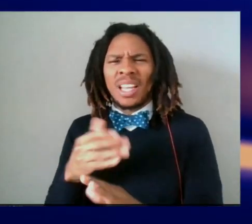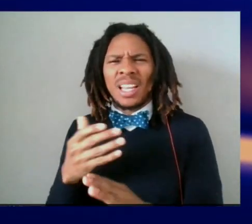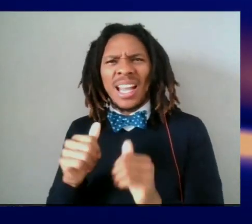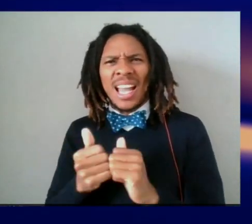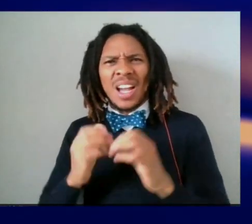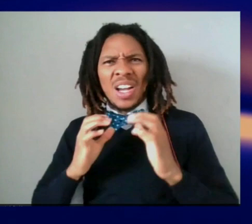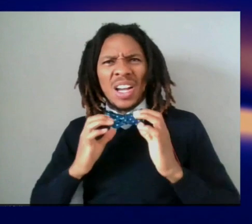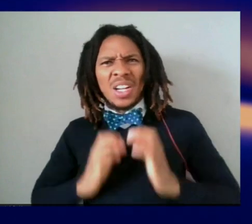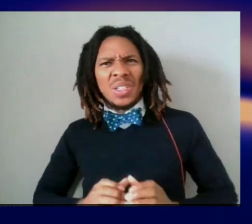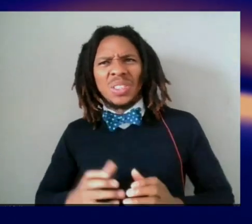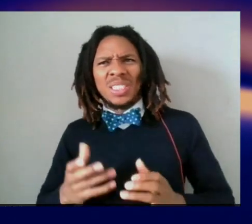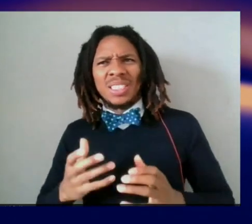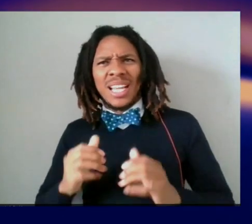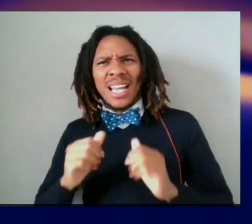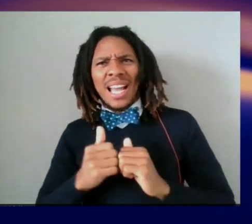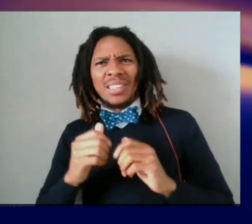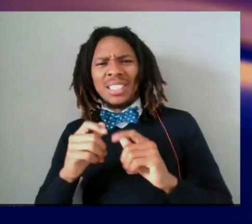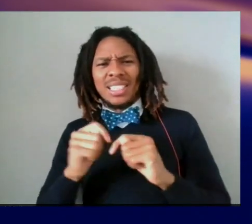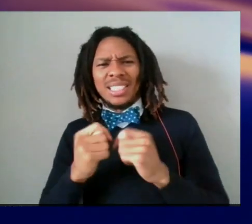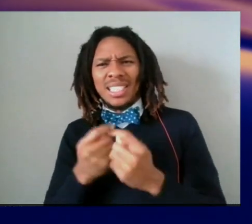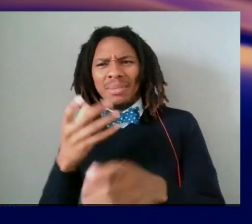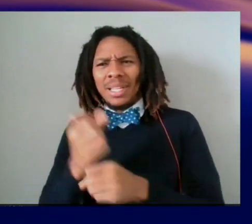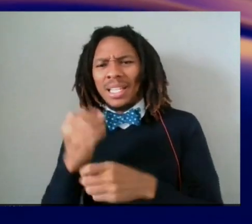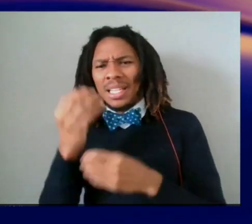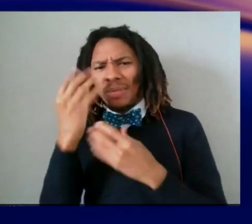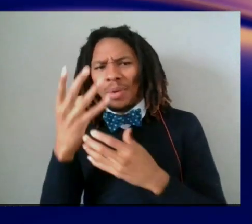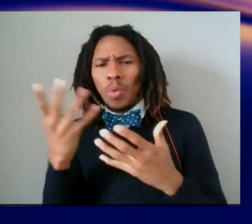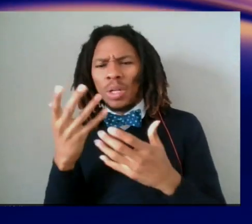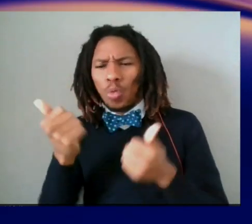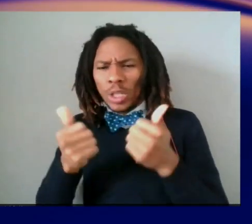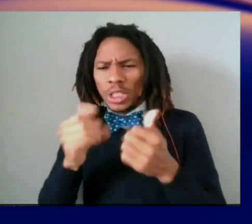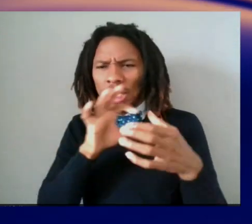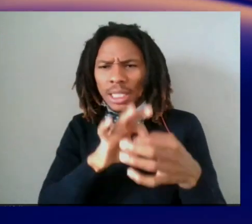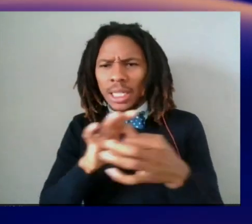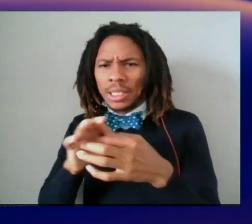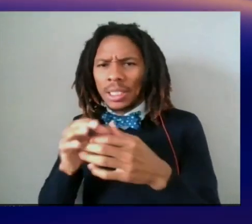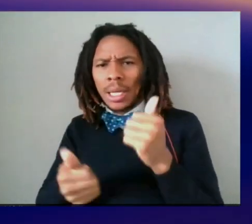like, how is the team getting this information on what connectors are like most important to be added?